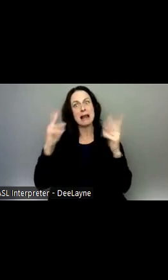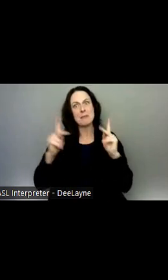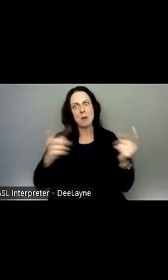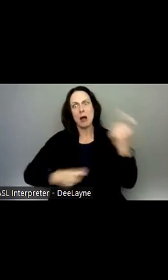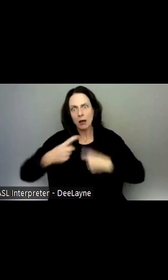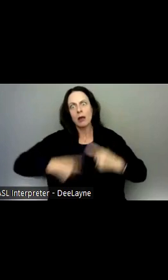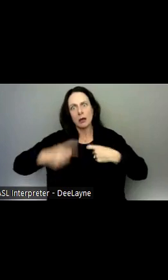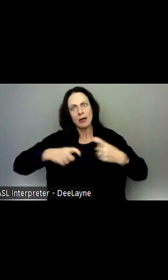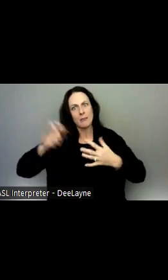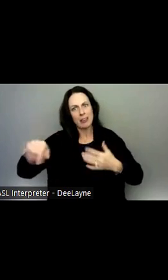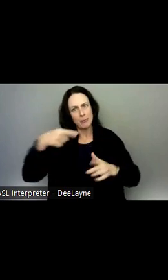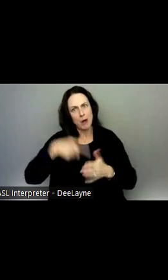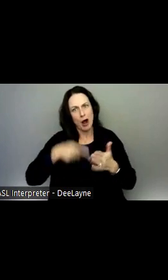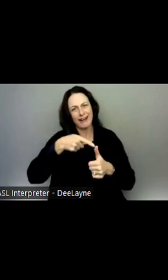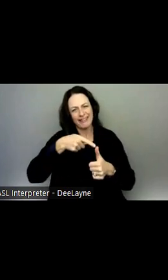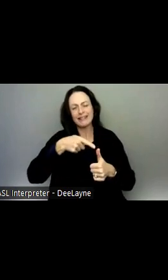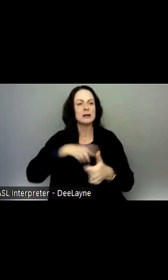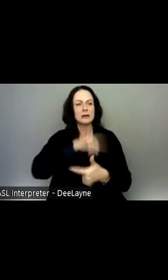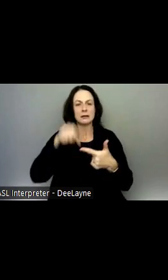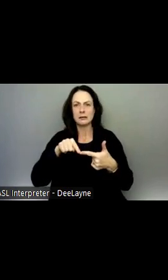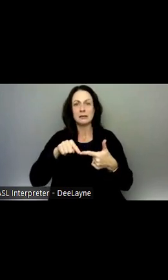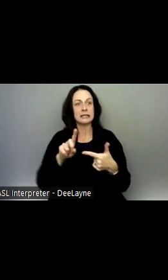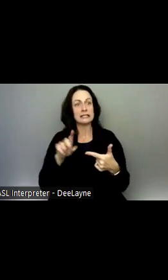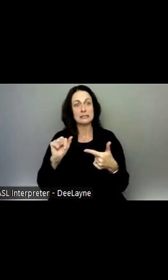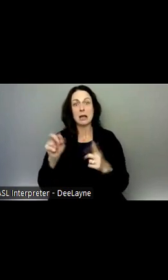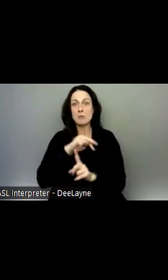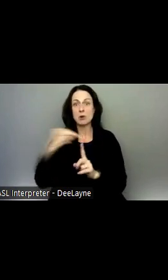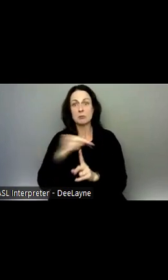So the second point is disability perspective and experience.